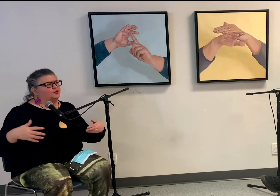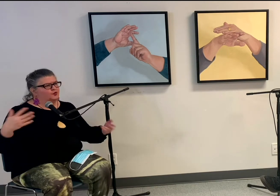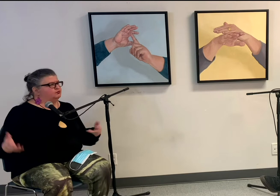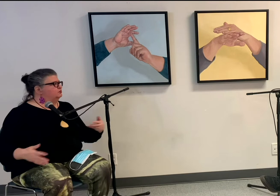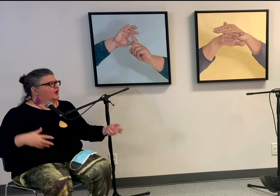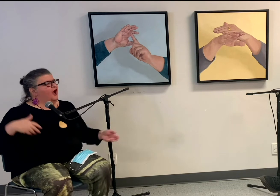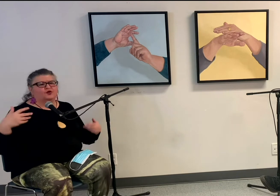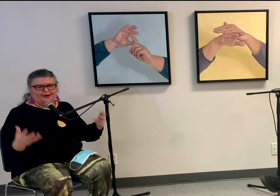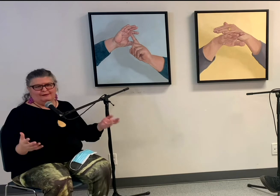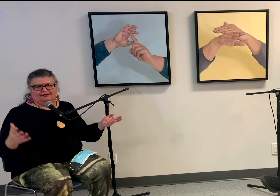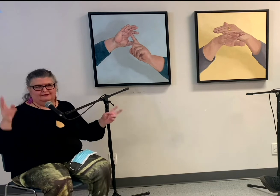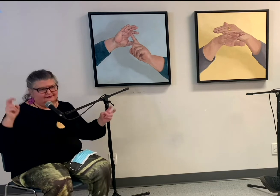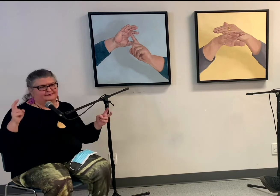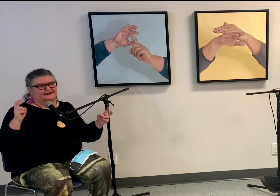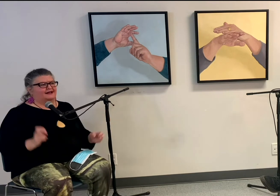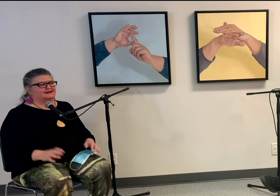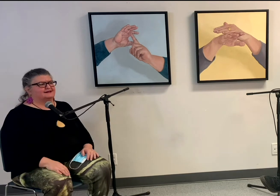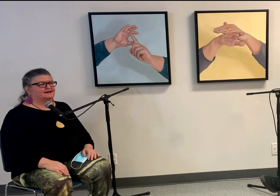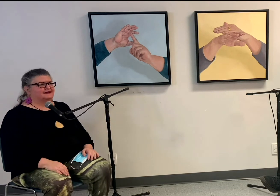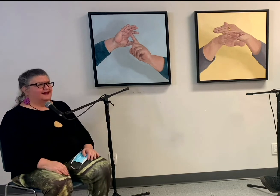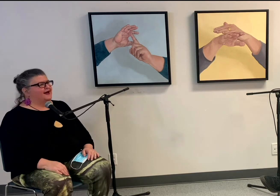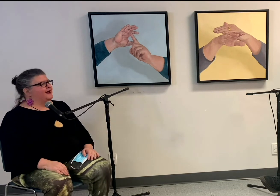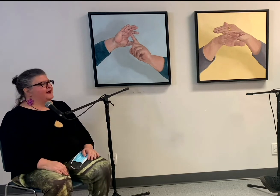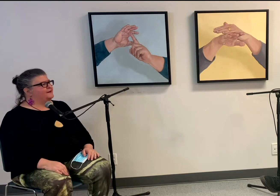who are normal in that sense.